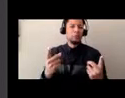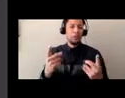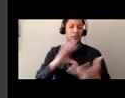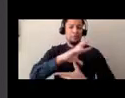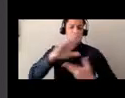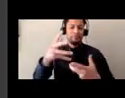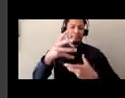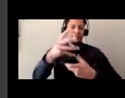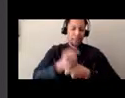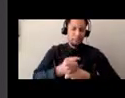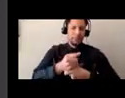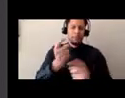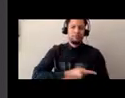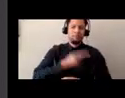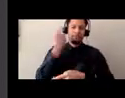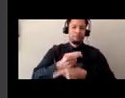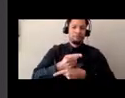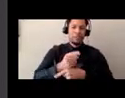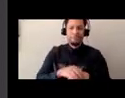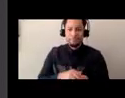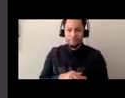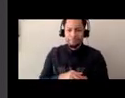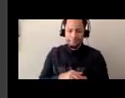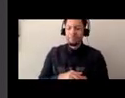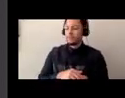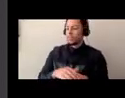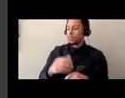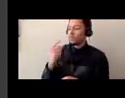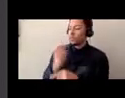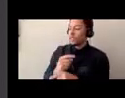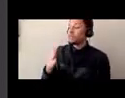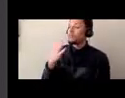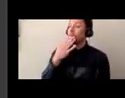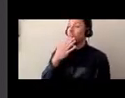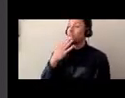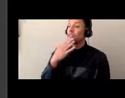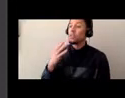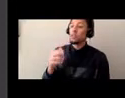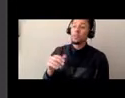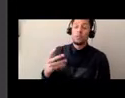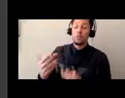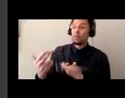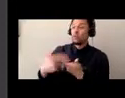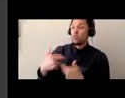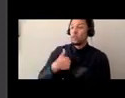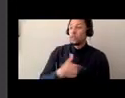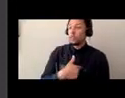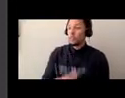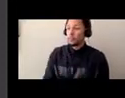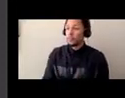Thank you. Absolutely. Welcome. Thank you for joining us. Let's see -- I now saw Mary Newman.